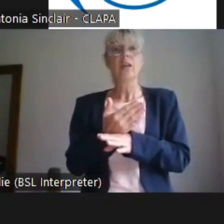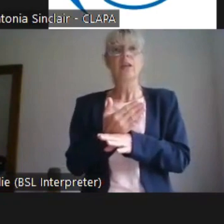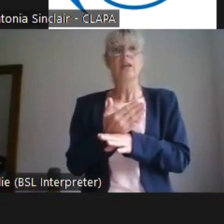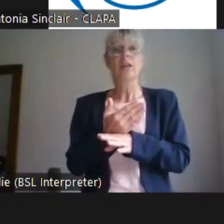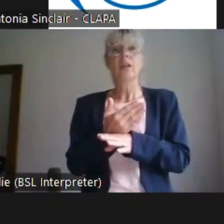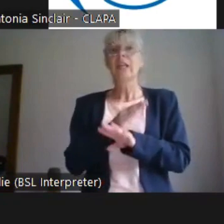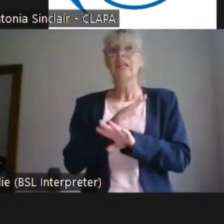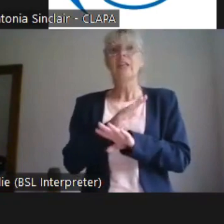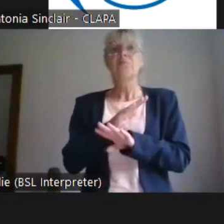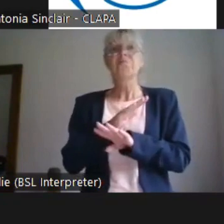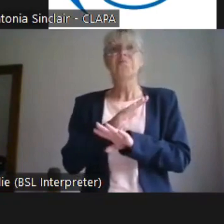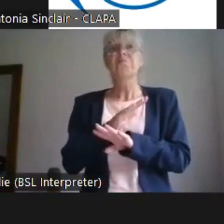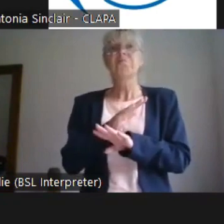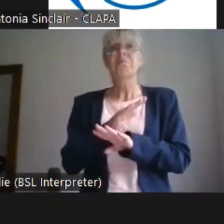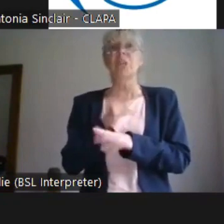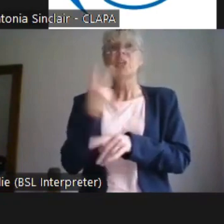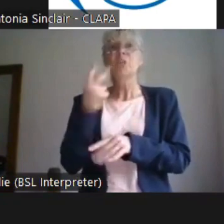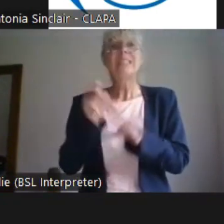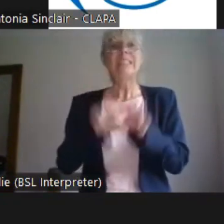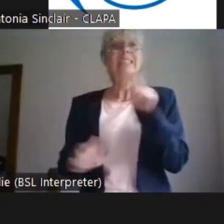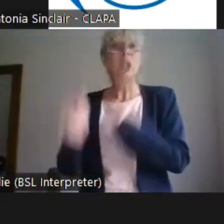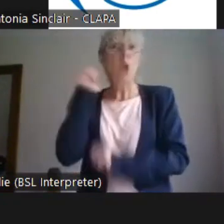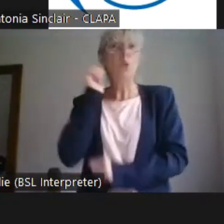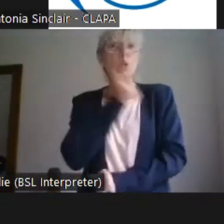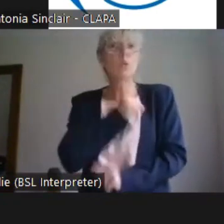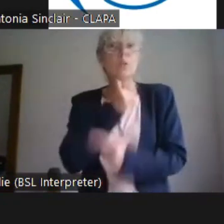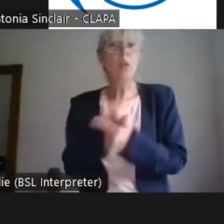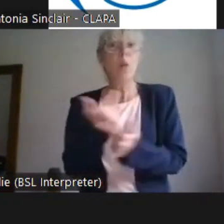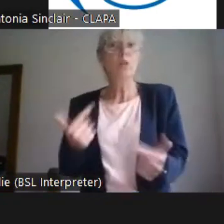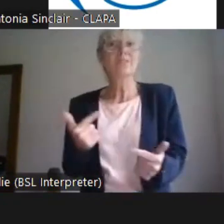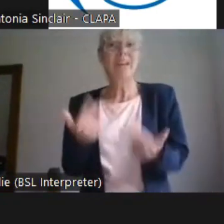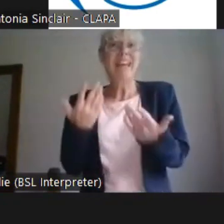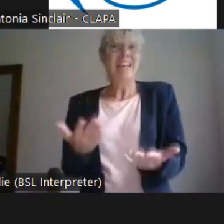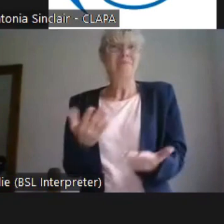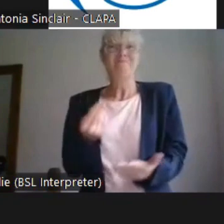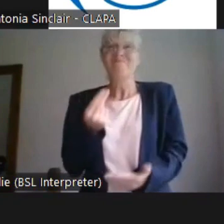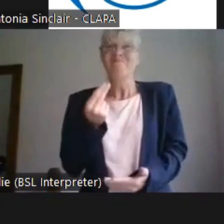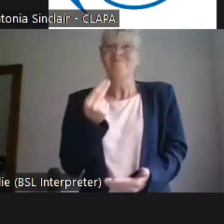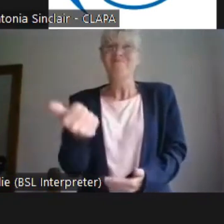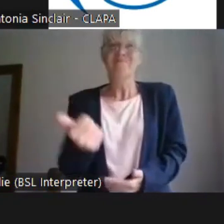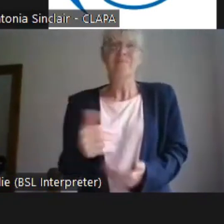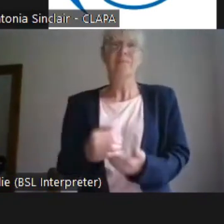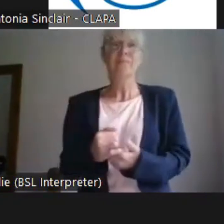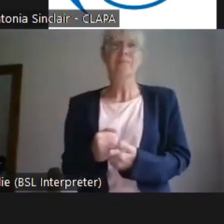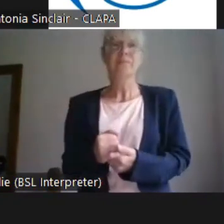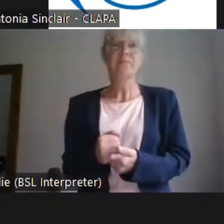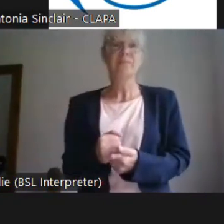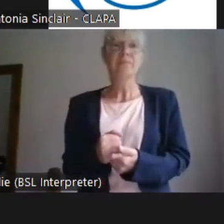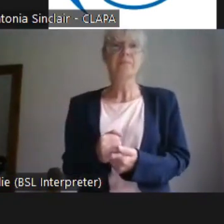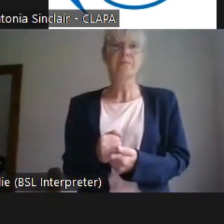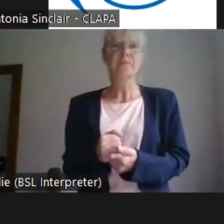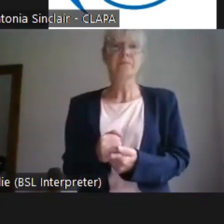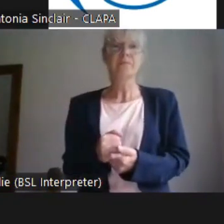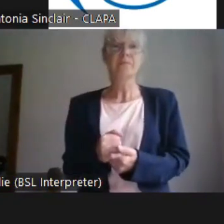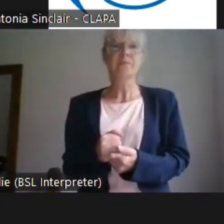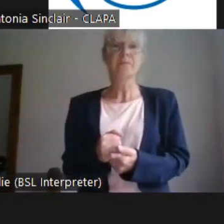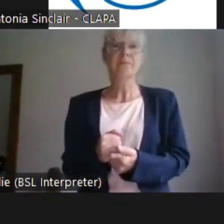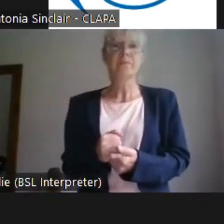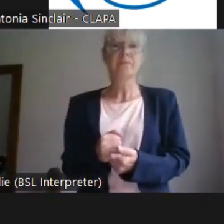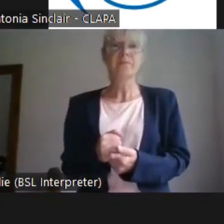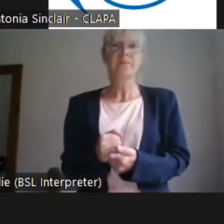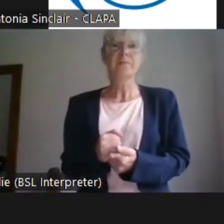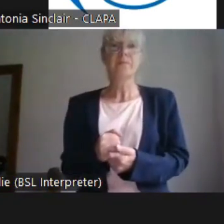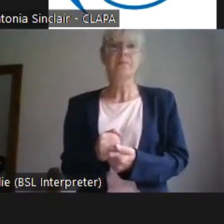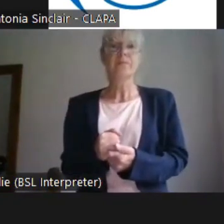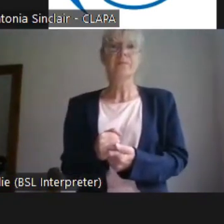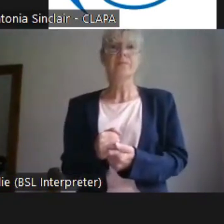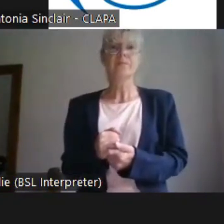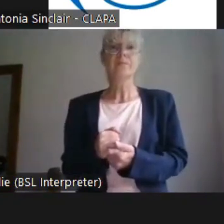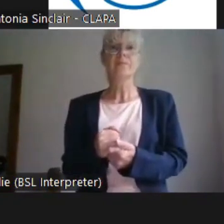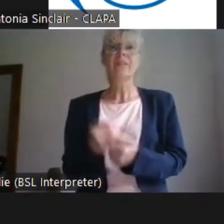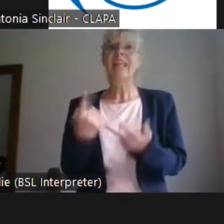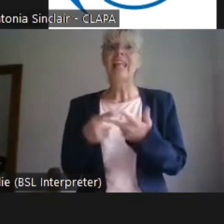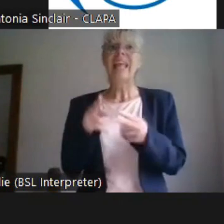20 years back or so so um if if it's not reducing the function which it's meant to be and the child